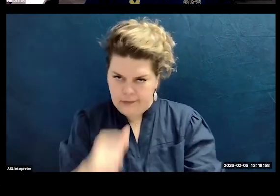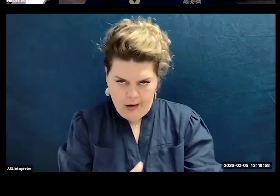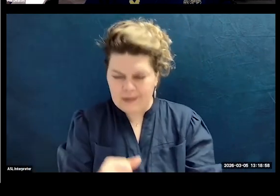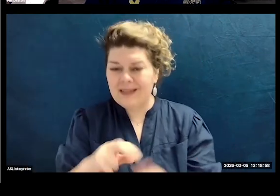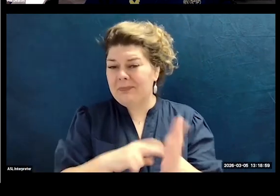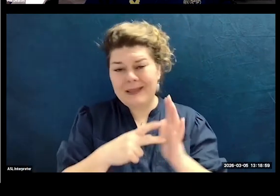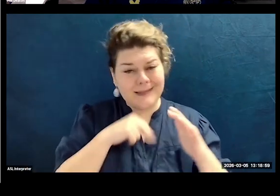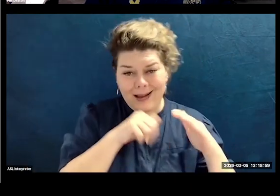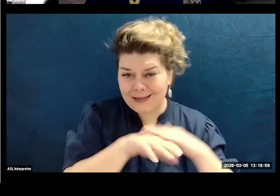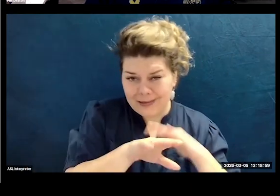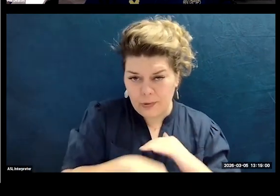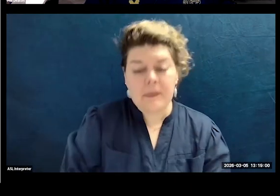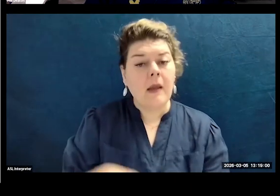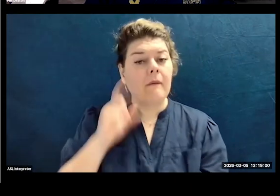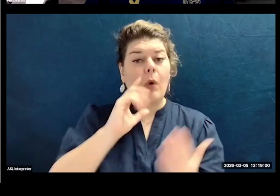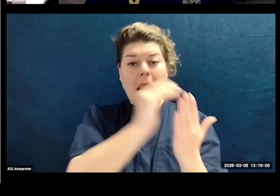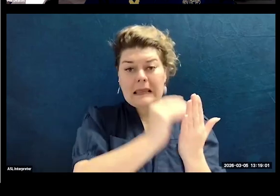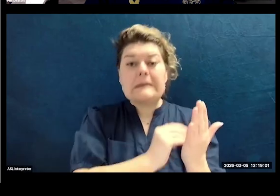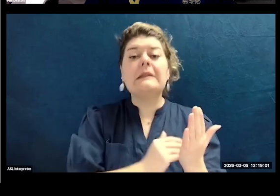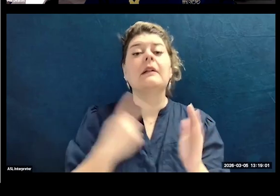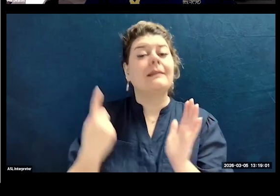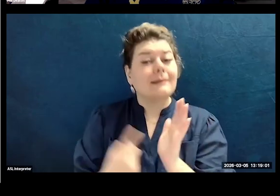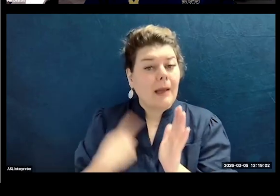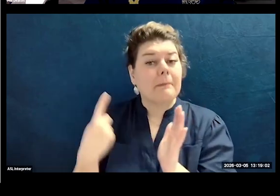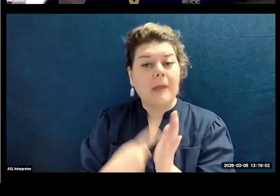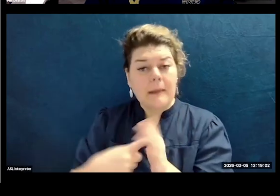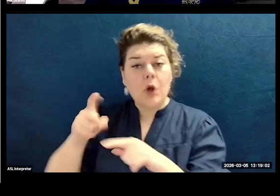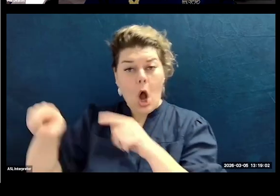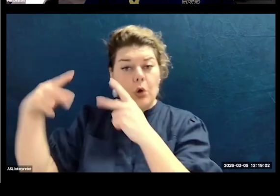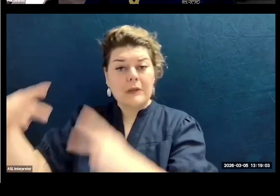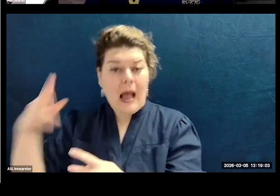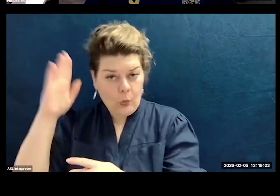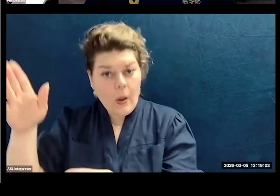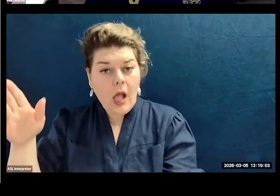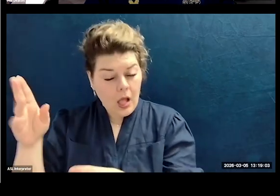For lists, we do see that auto-tagging may sometimes tag some lists as plain paragraph text.